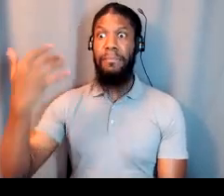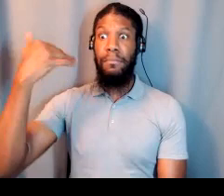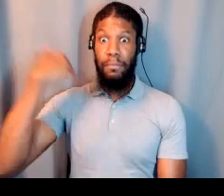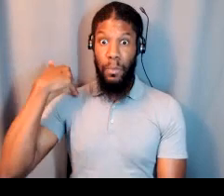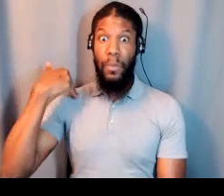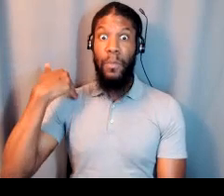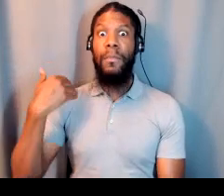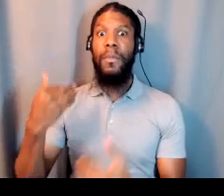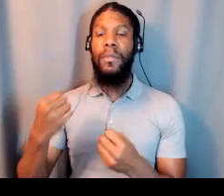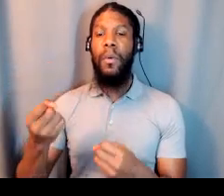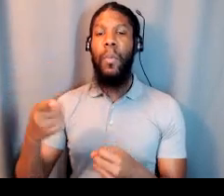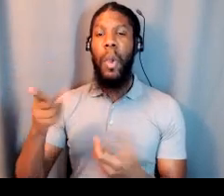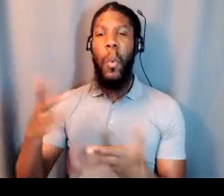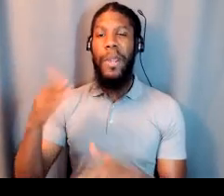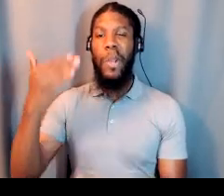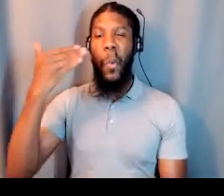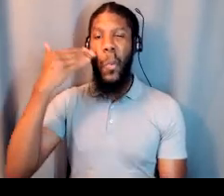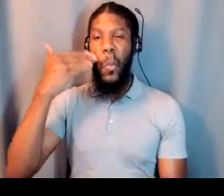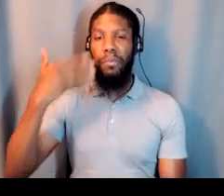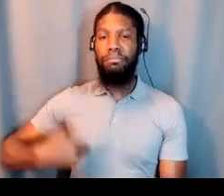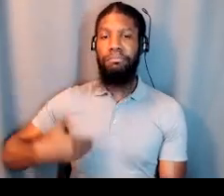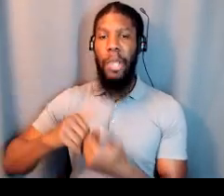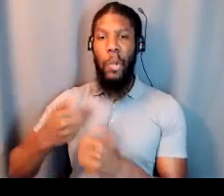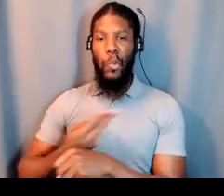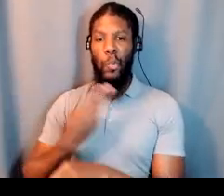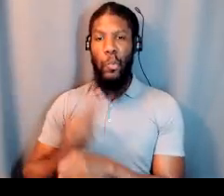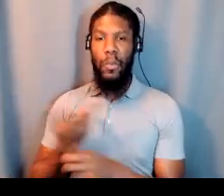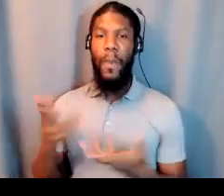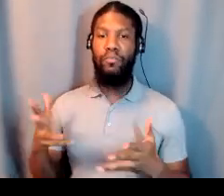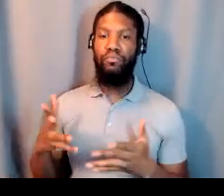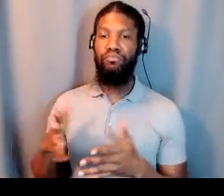strong sense of how to do it. And I modified it here and there